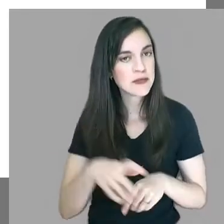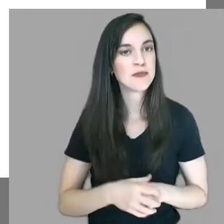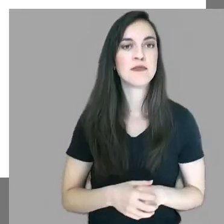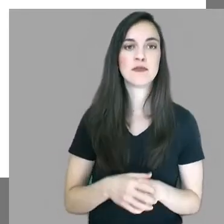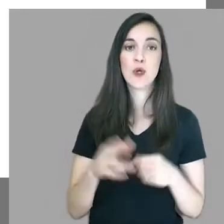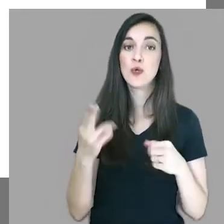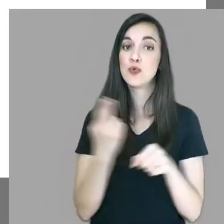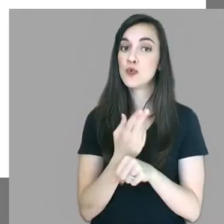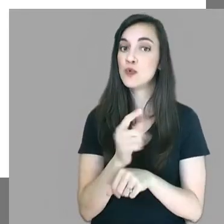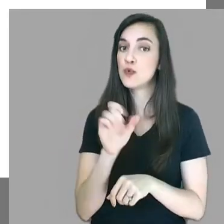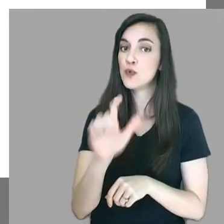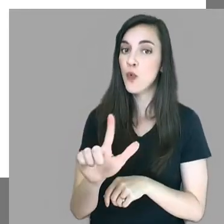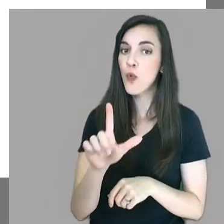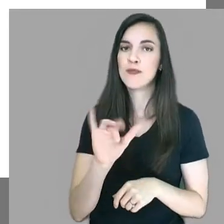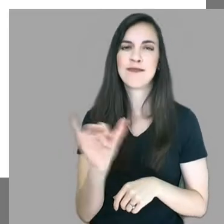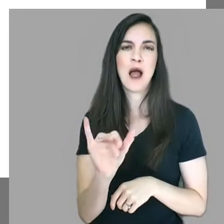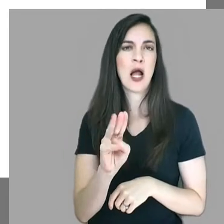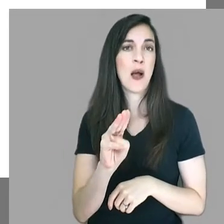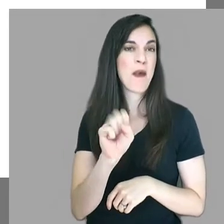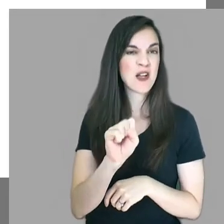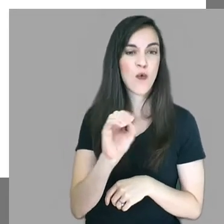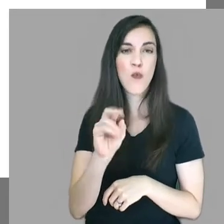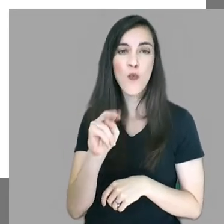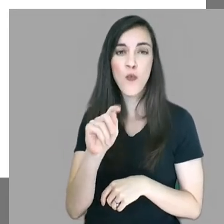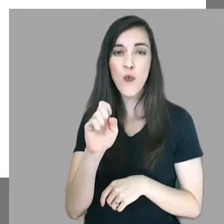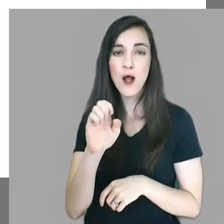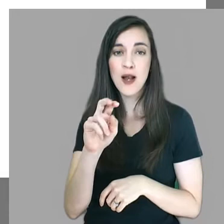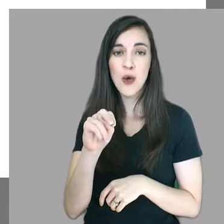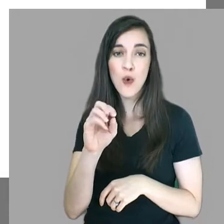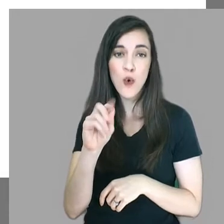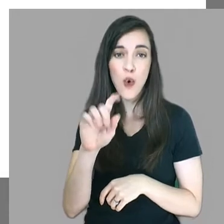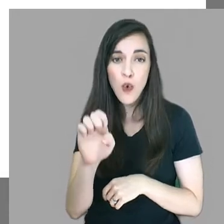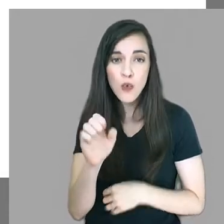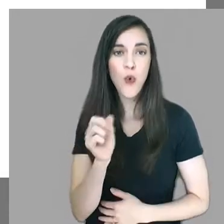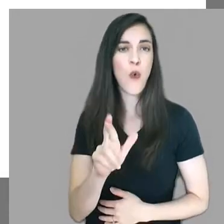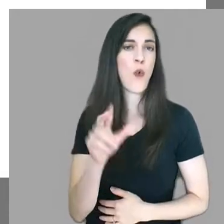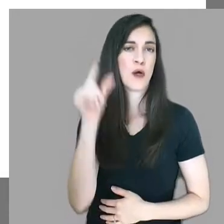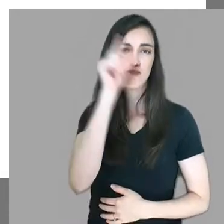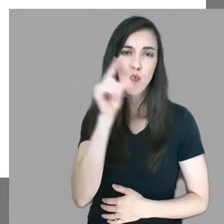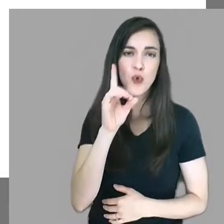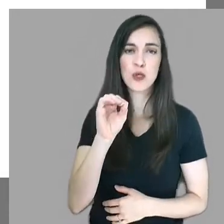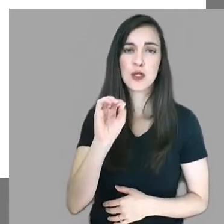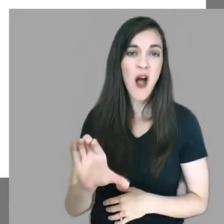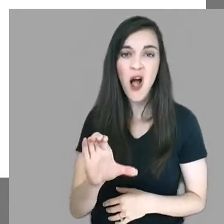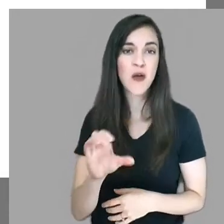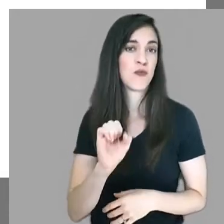Using tools like Microsoft OneNote or a Google doc or any other district program could be